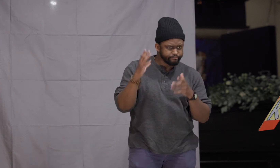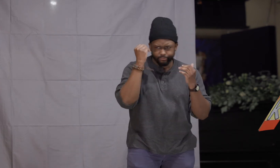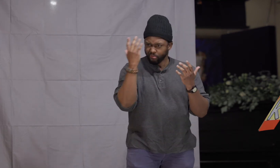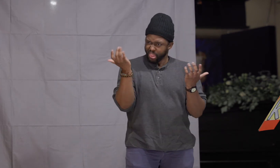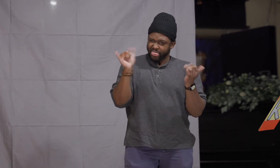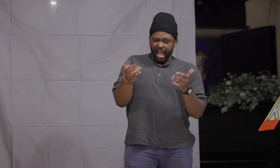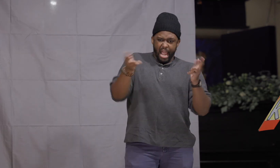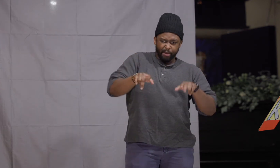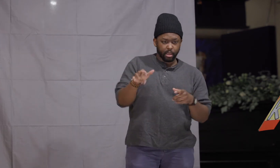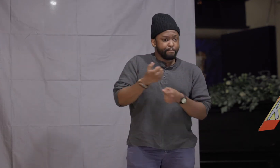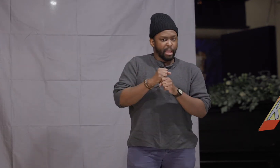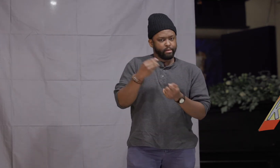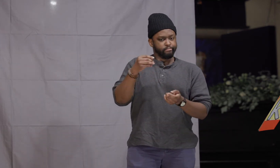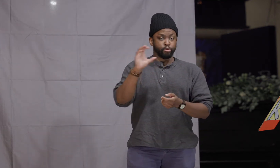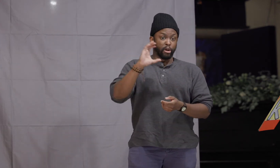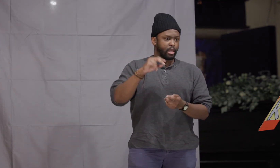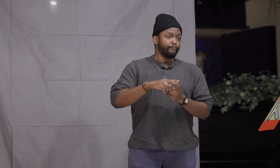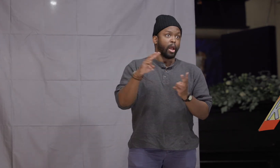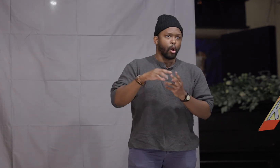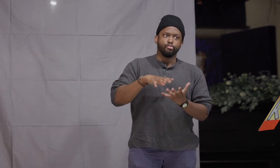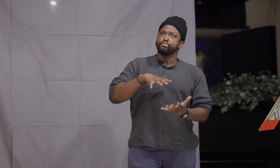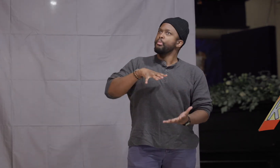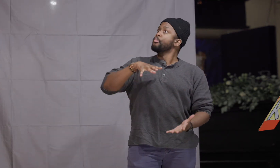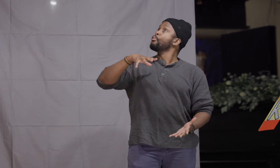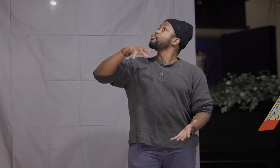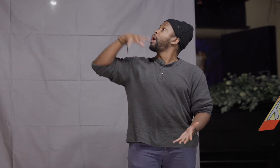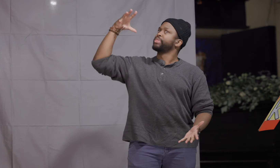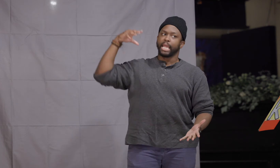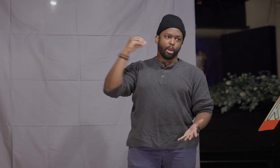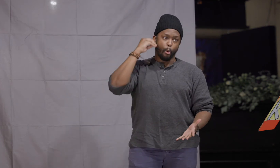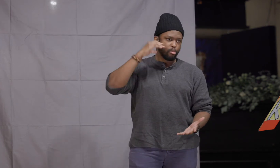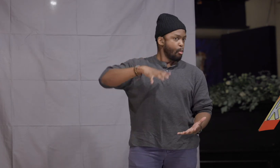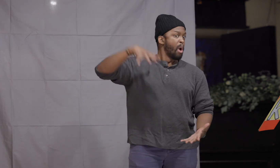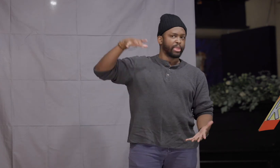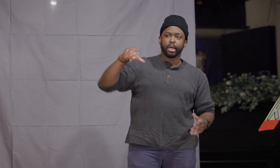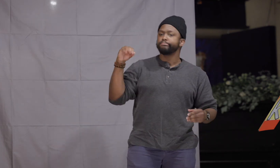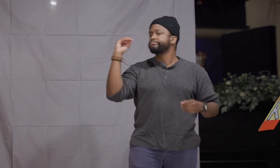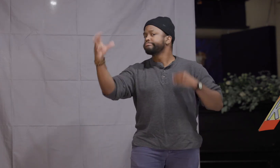how it was that Charleston became such a wealthy community. That house that I was staying in